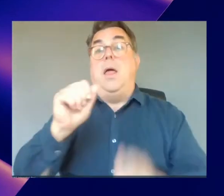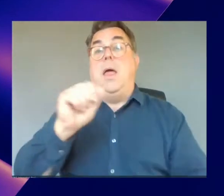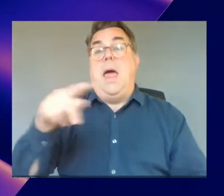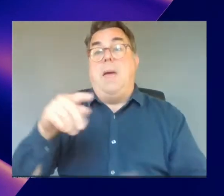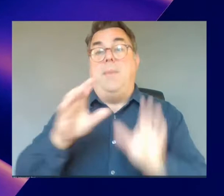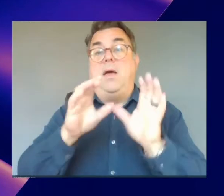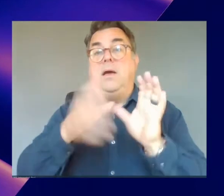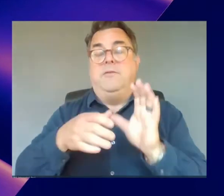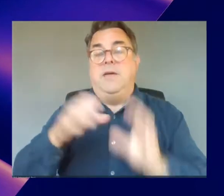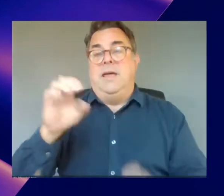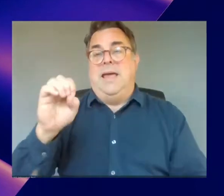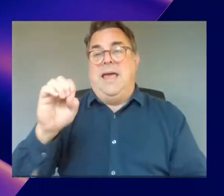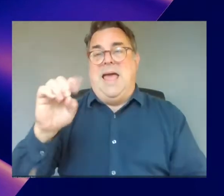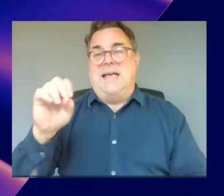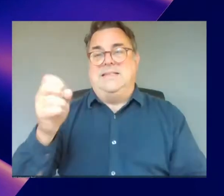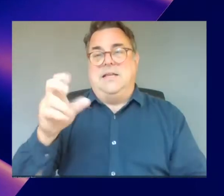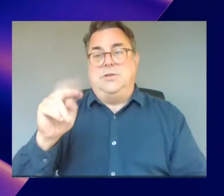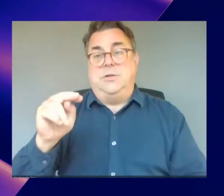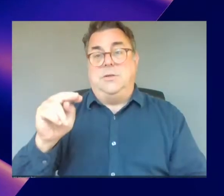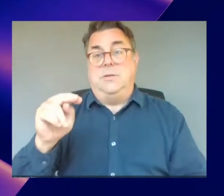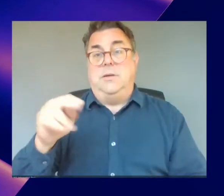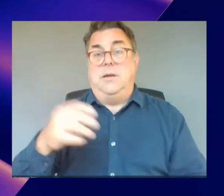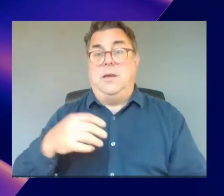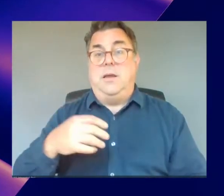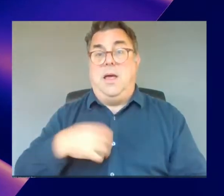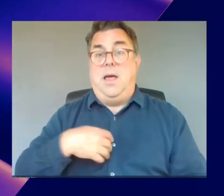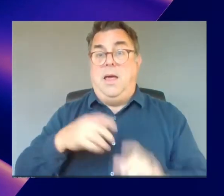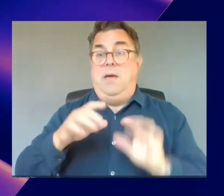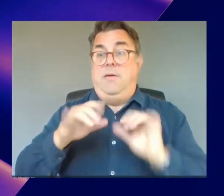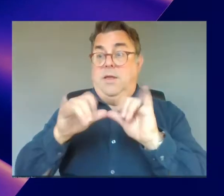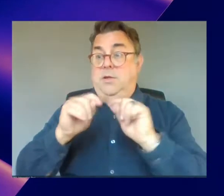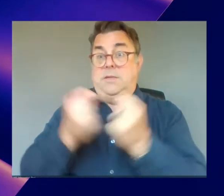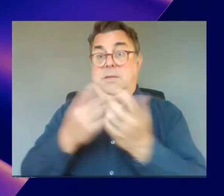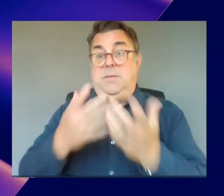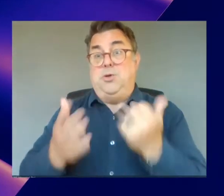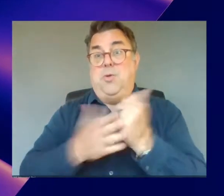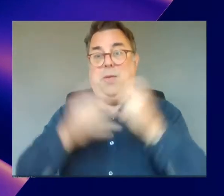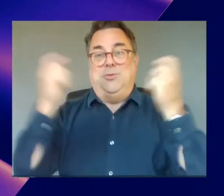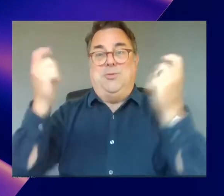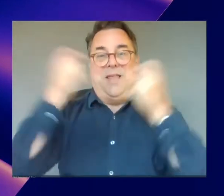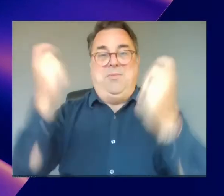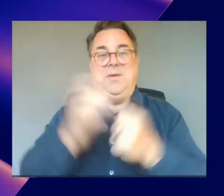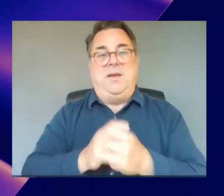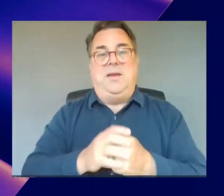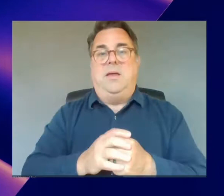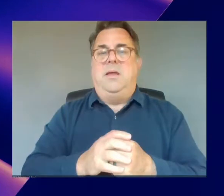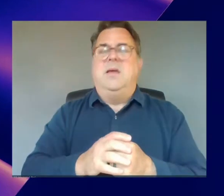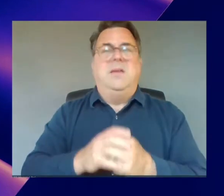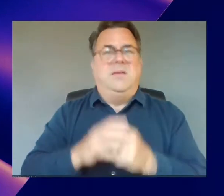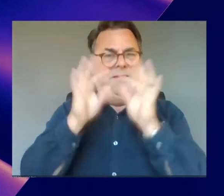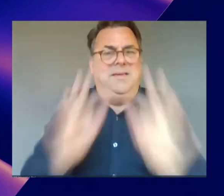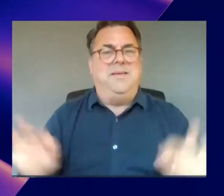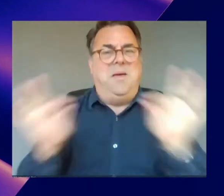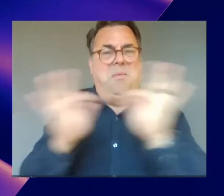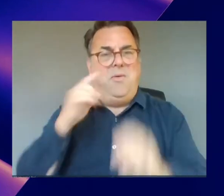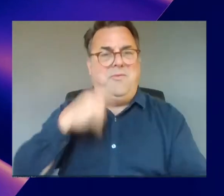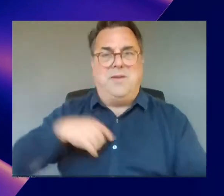and actually I have the AppConfig engineering team here to help celebrate that. So, this is a really big deal for us. Yeah, hey guys. - [Dani] Hey team.